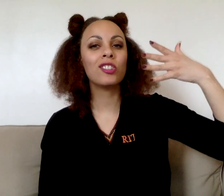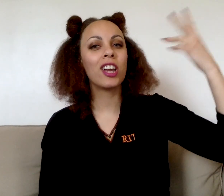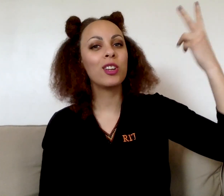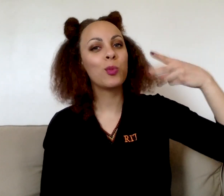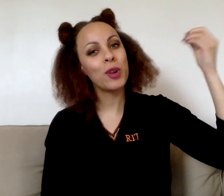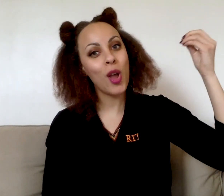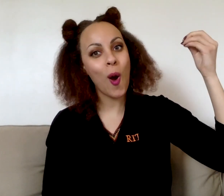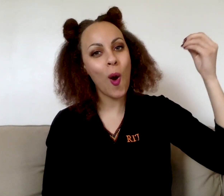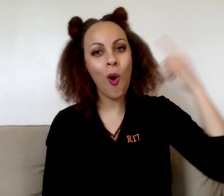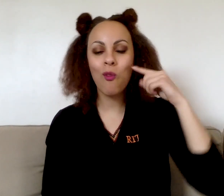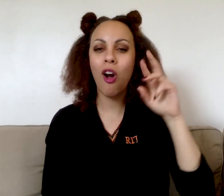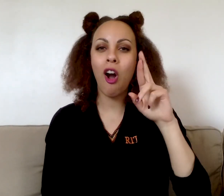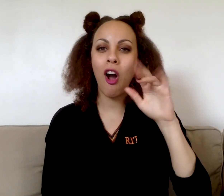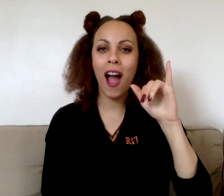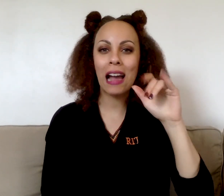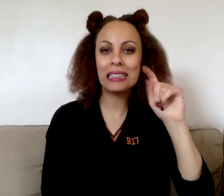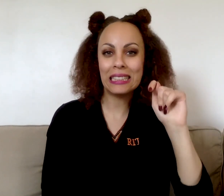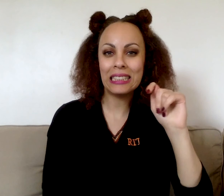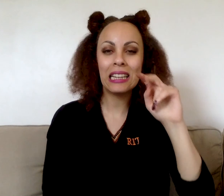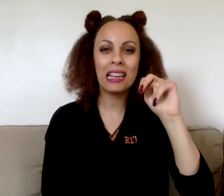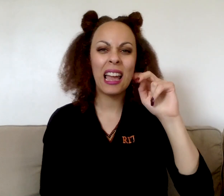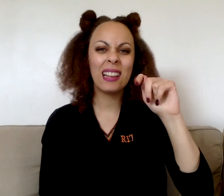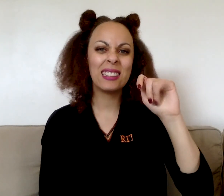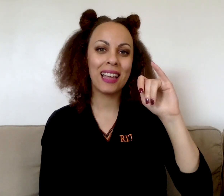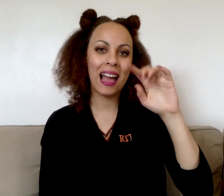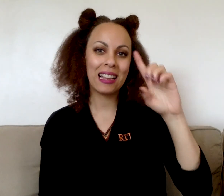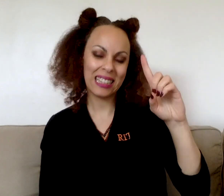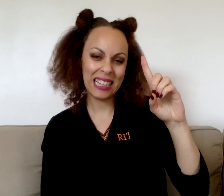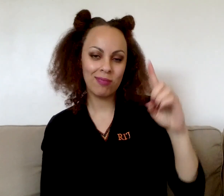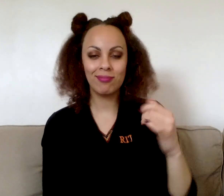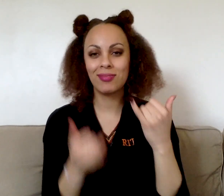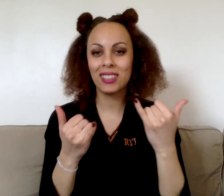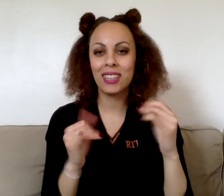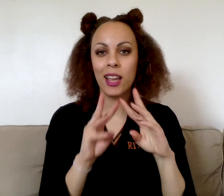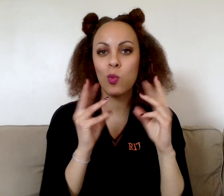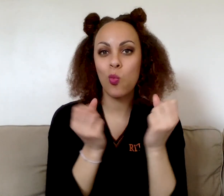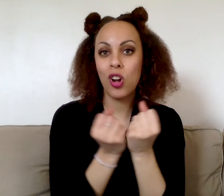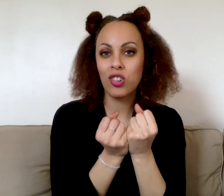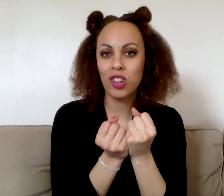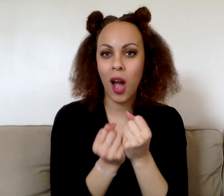I'm a member of Sunshine 2.0 of RIT/NTID.